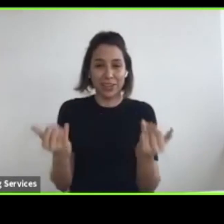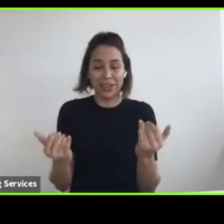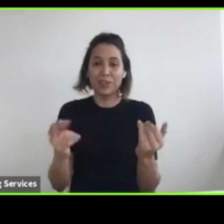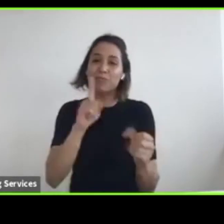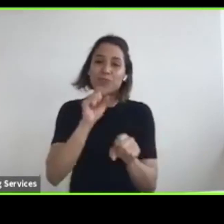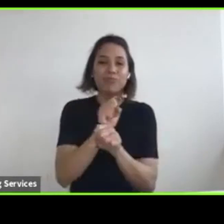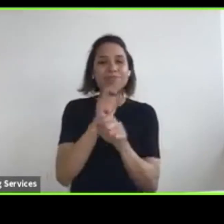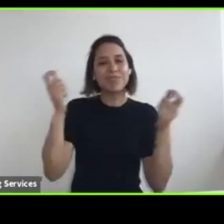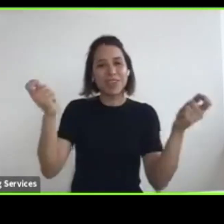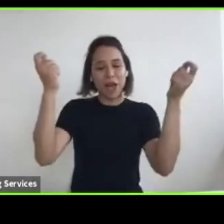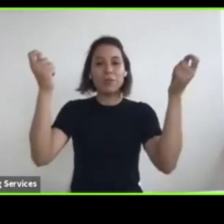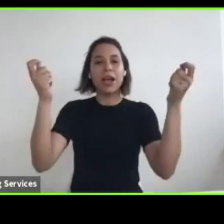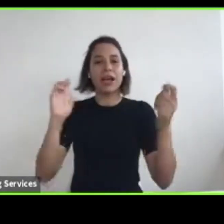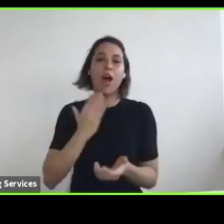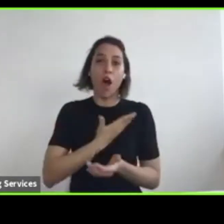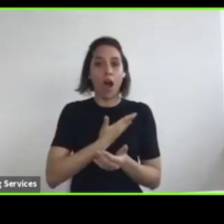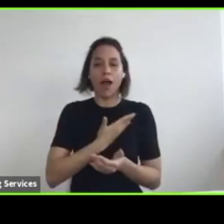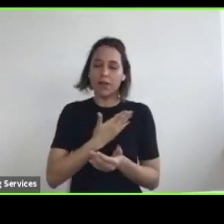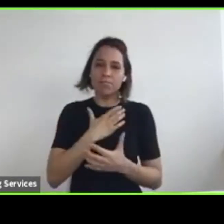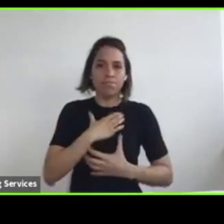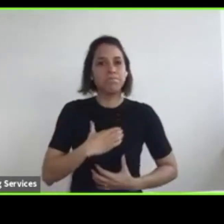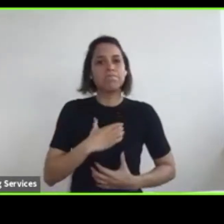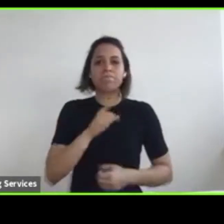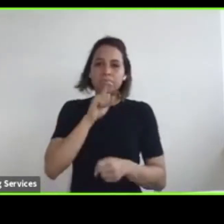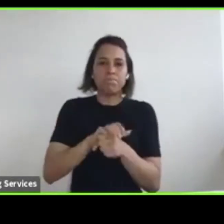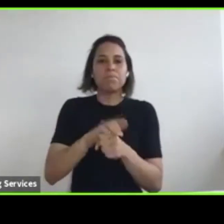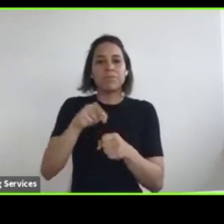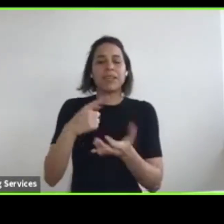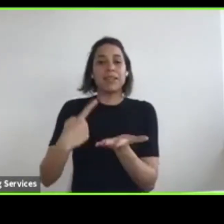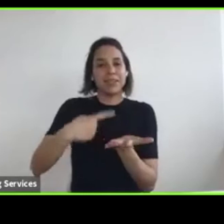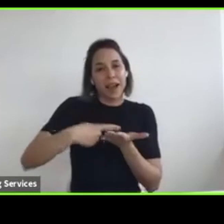OF THESE DISCUSSIONS AND HOW THEY MIGHT ENHANCE YOUR VALUES, OPERATIONS AND